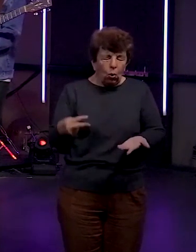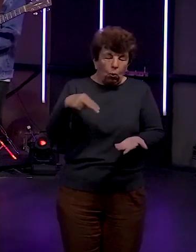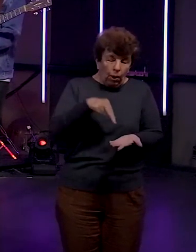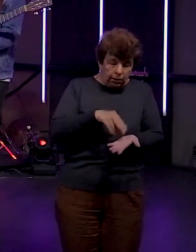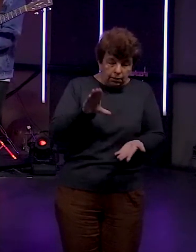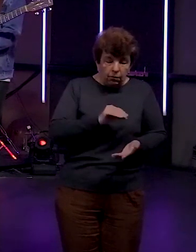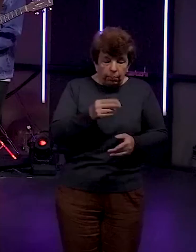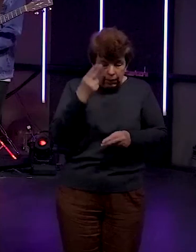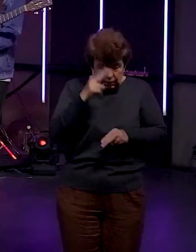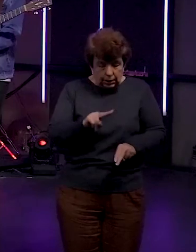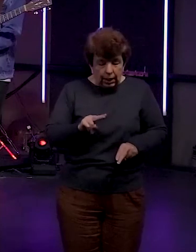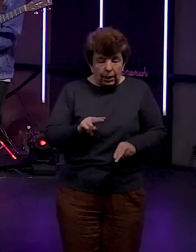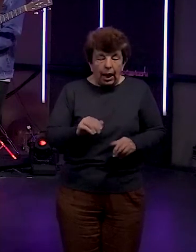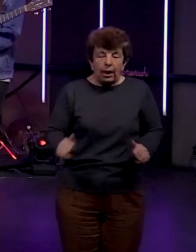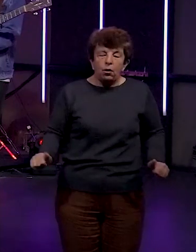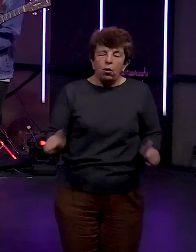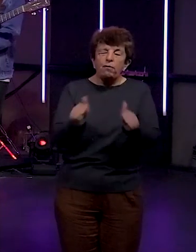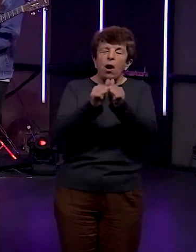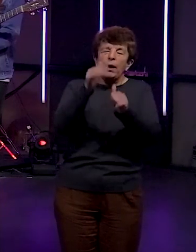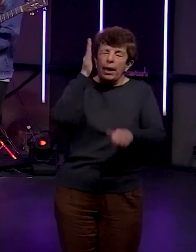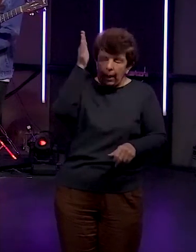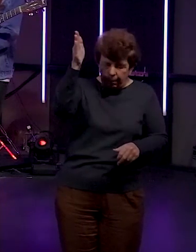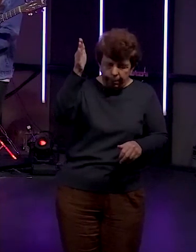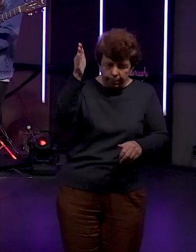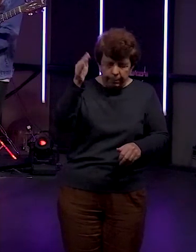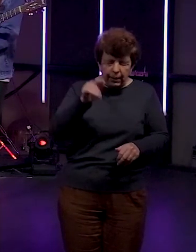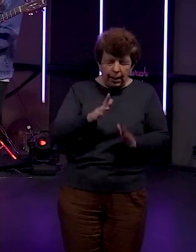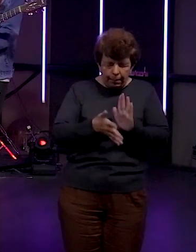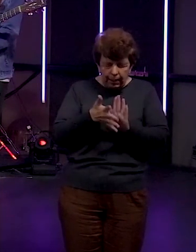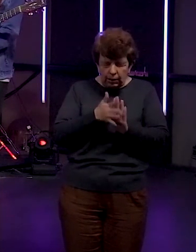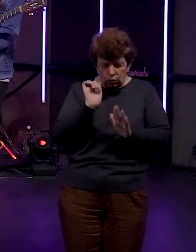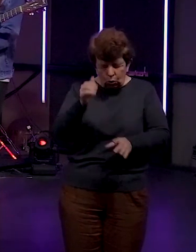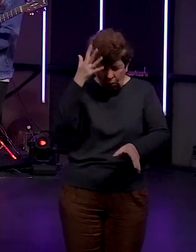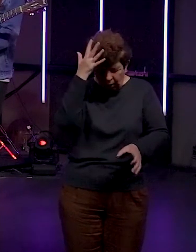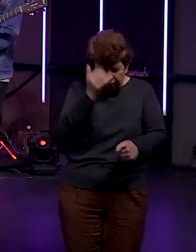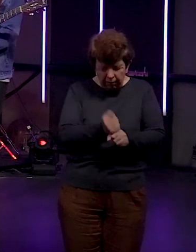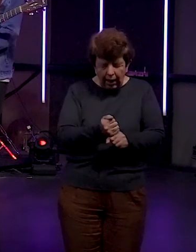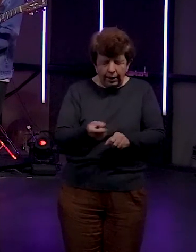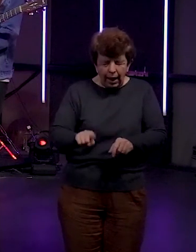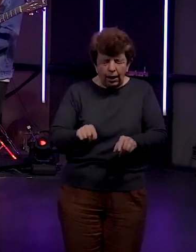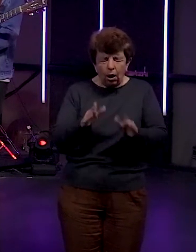dead and glorified him and so your faith and hope are in God.